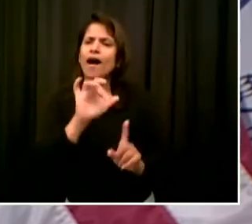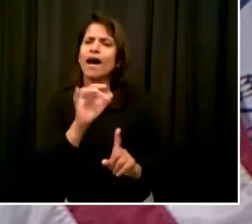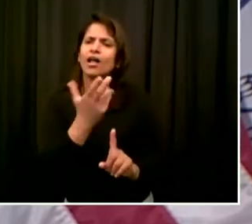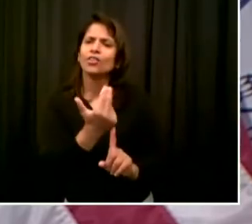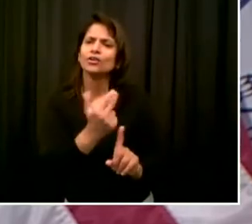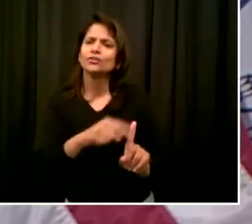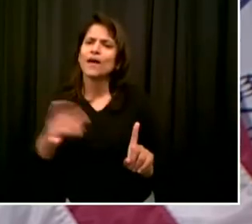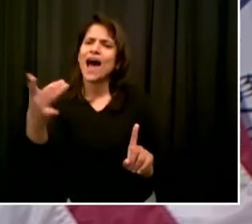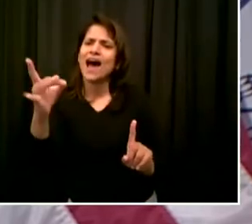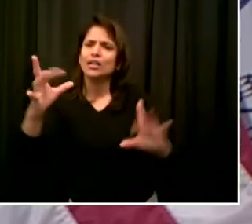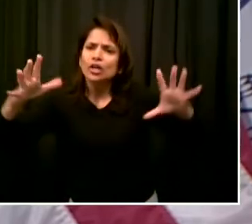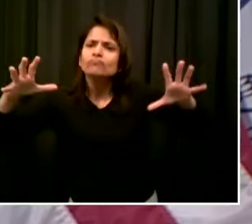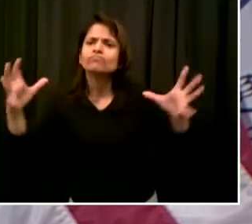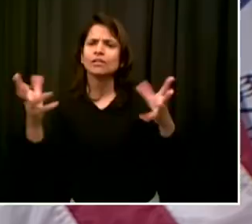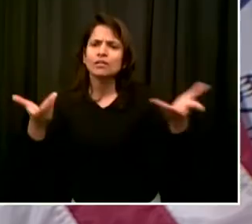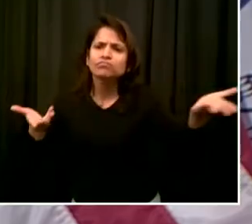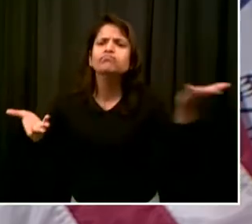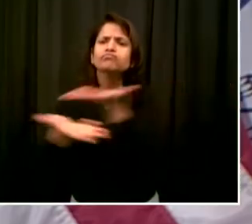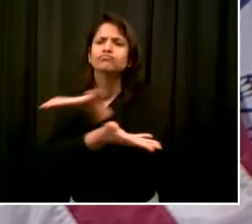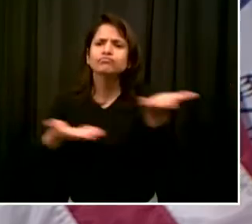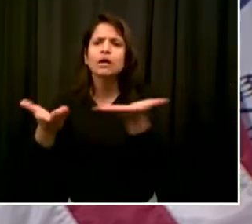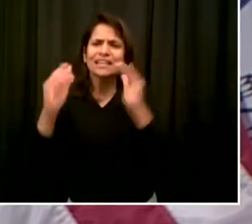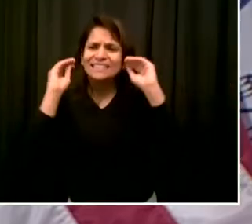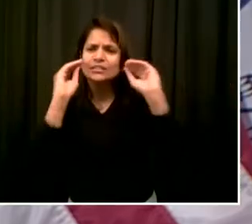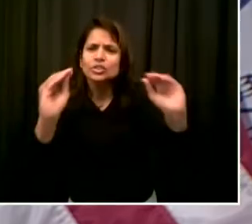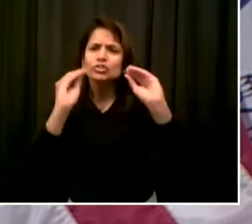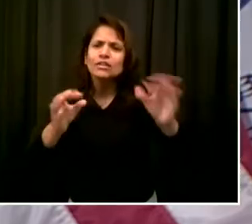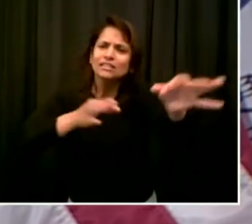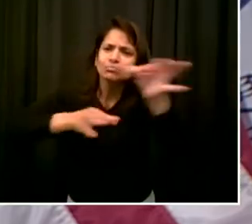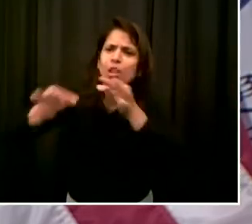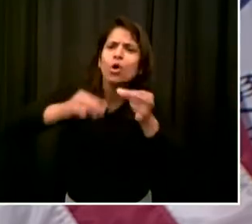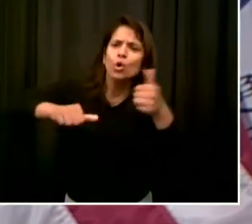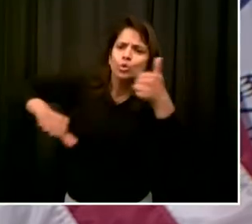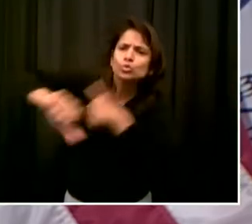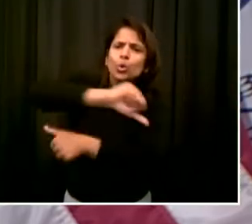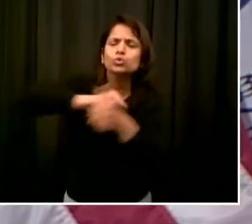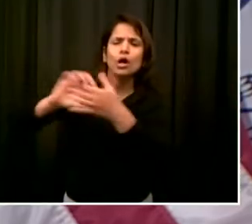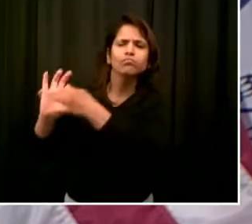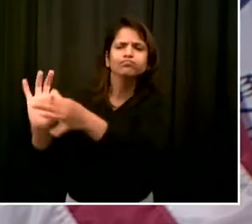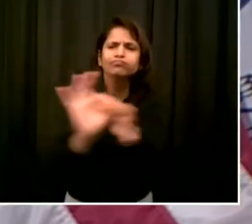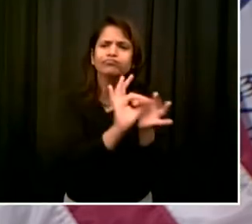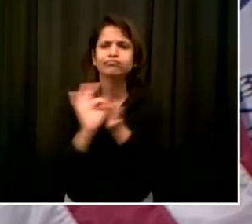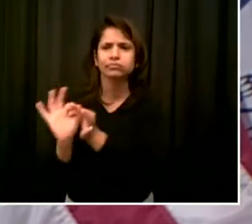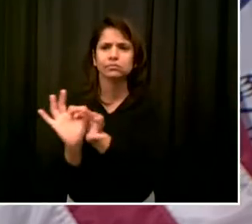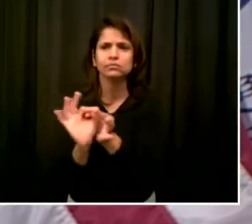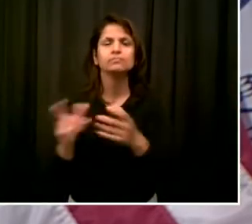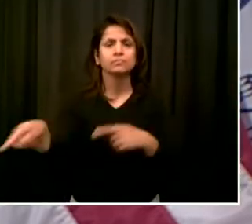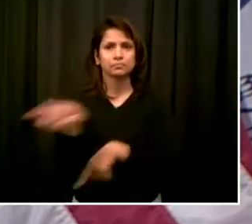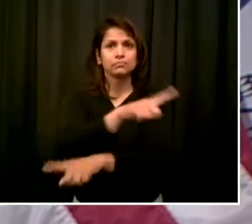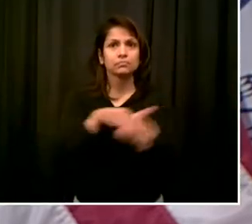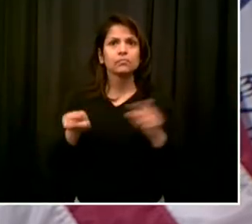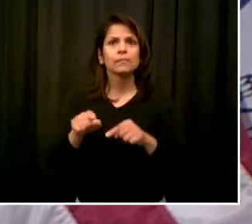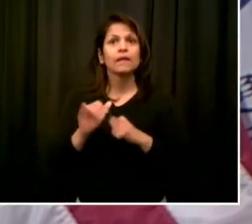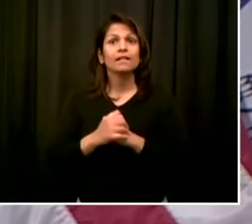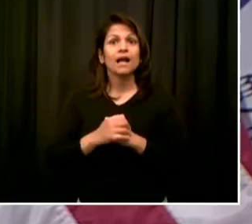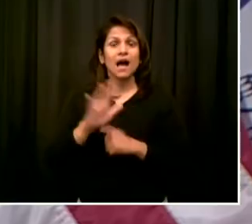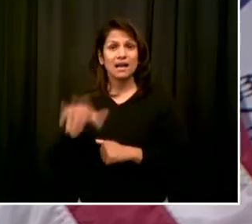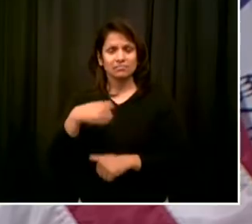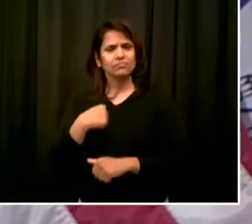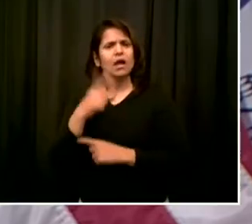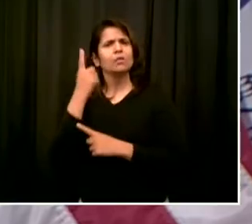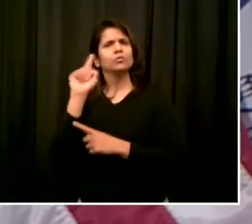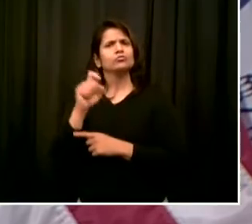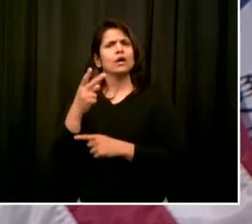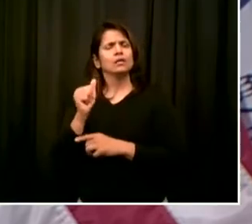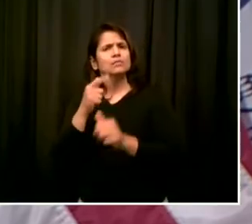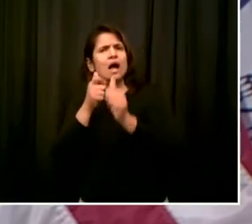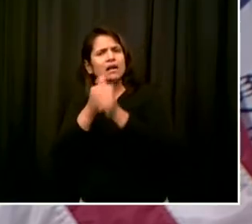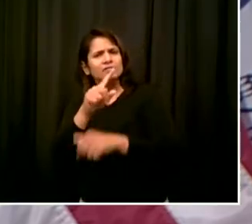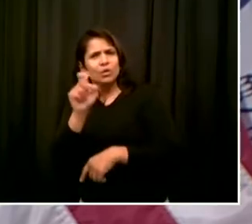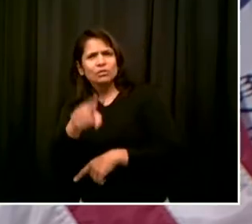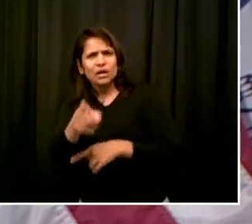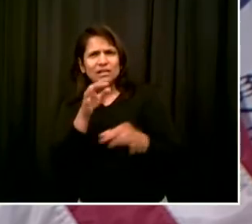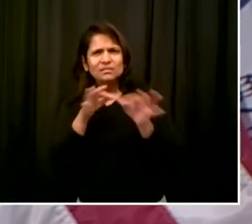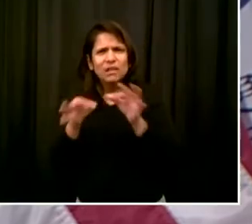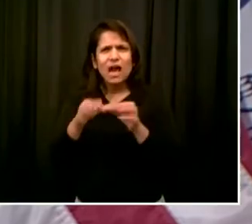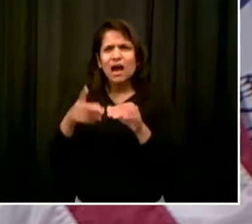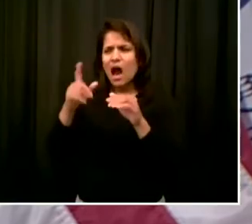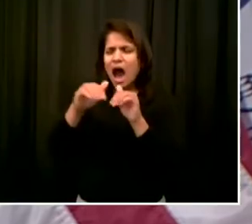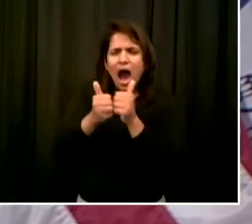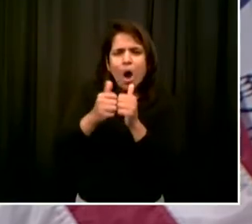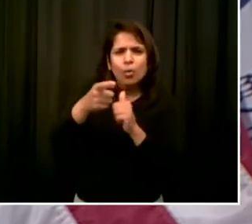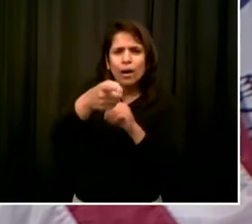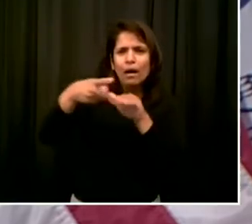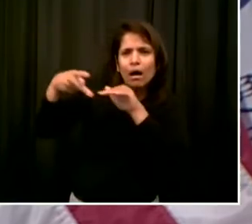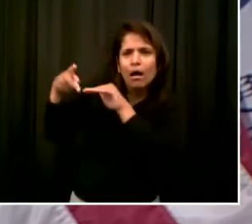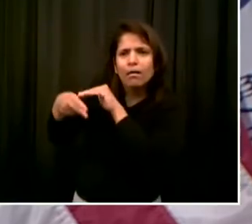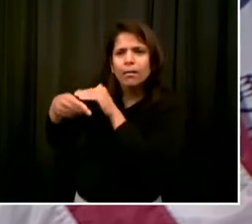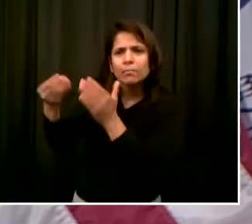I'M WONDERING WHERE ARE THE